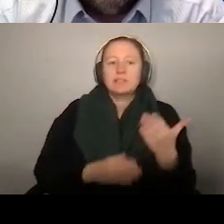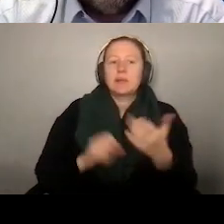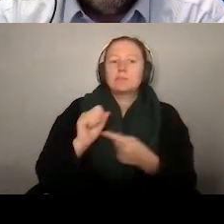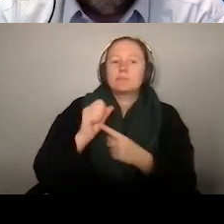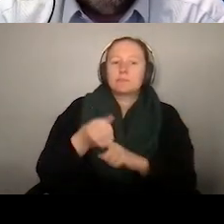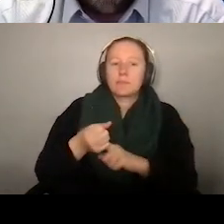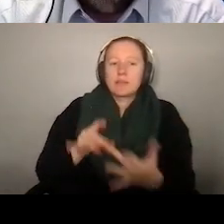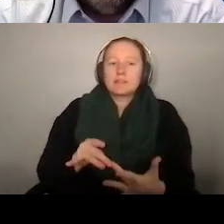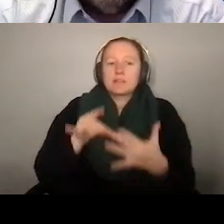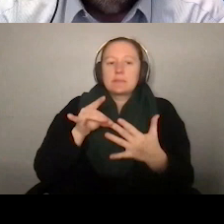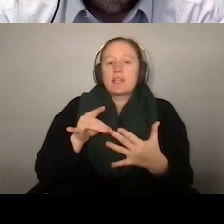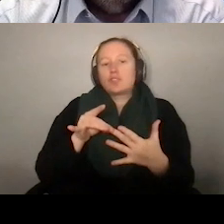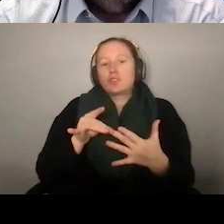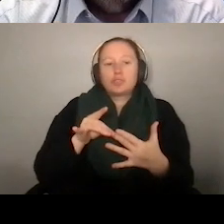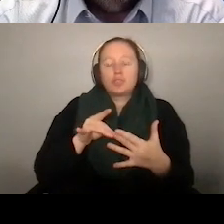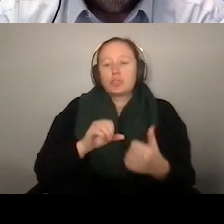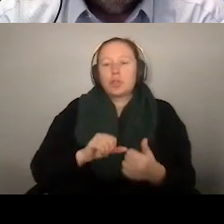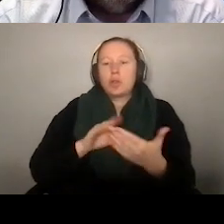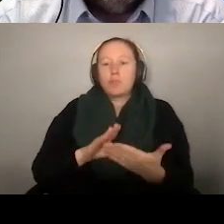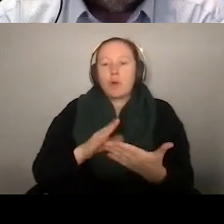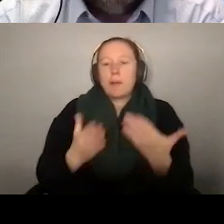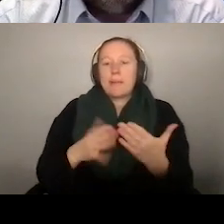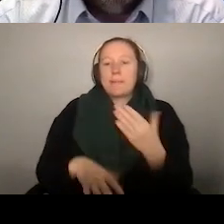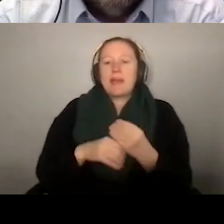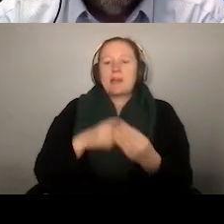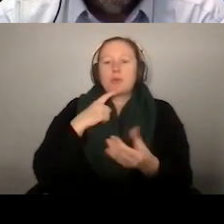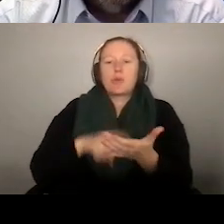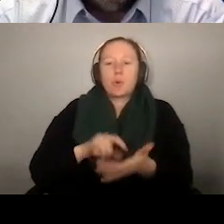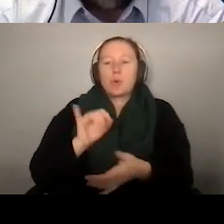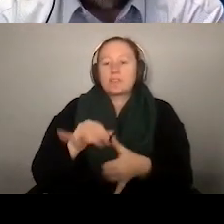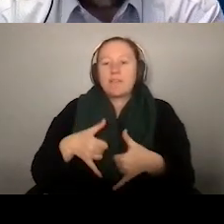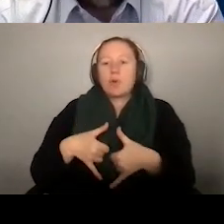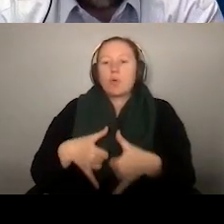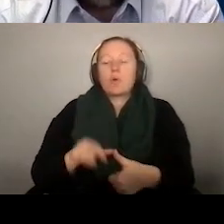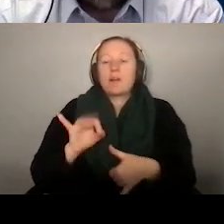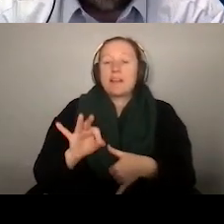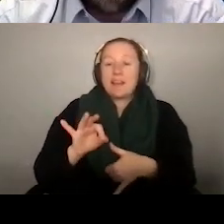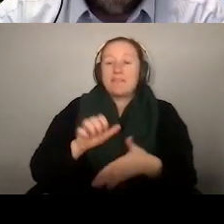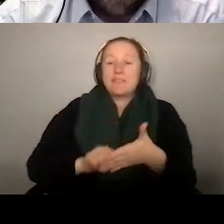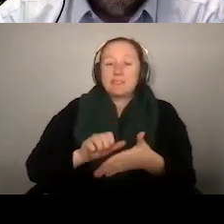of program income may be added to the notice of award. If the deductive method is selected,